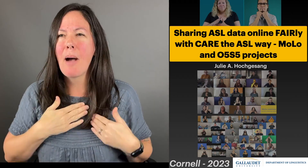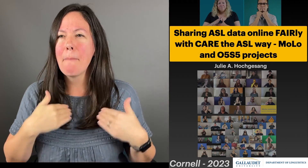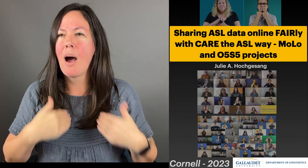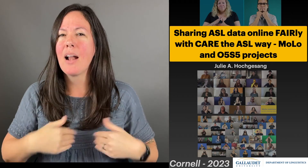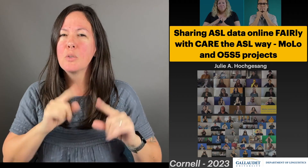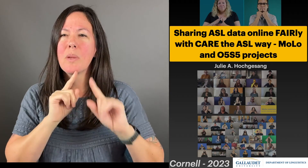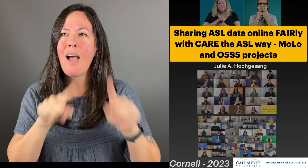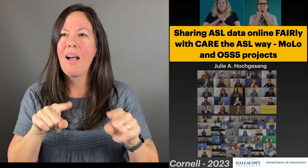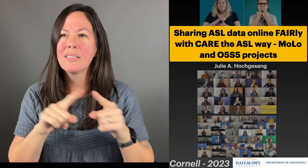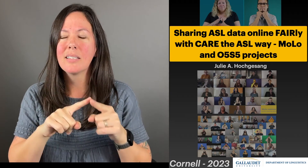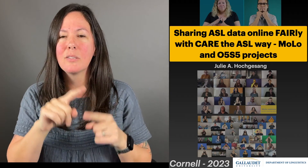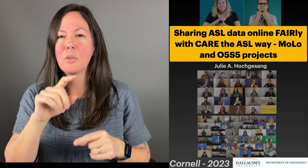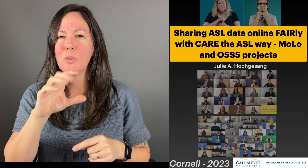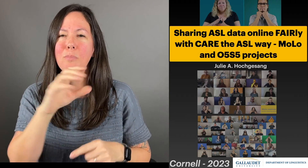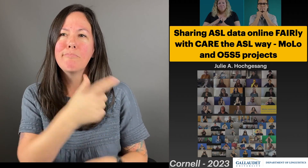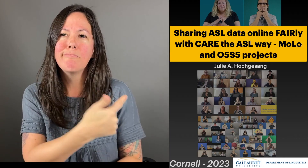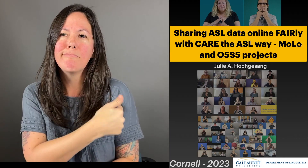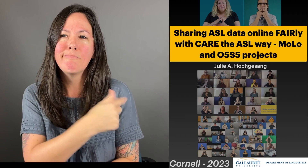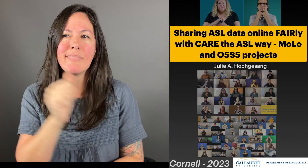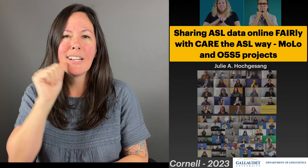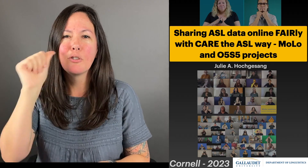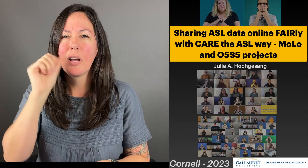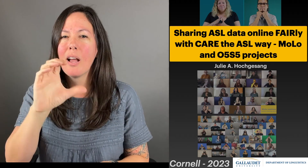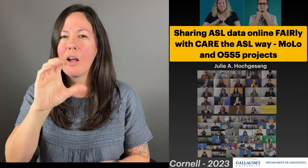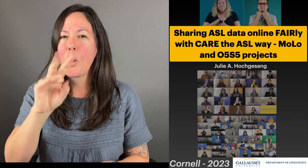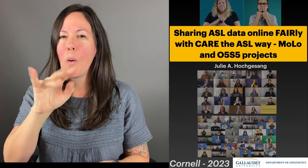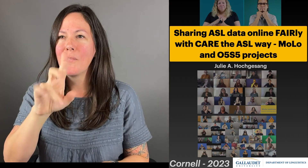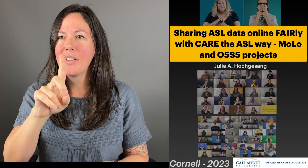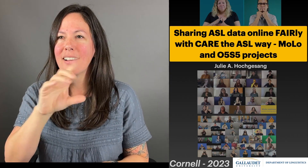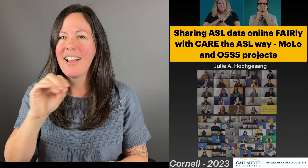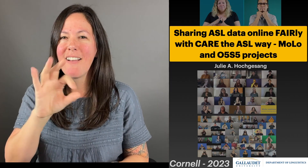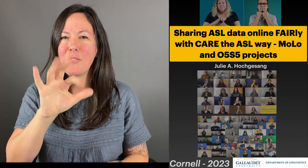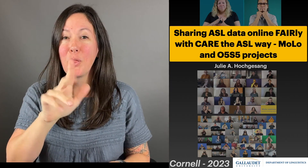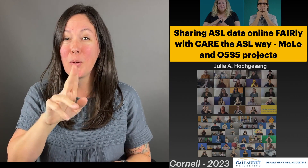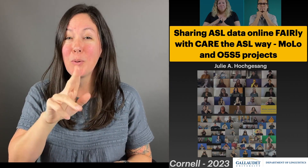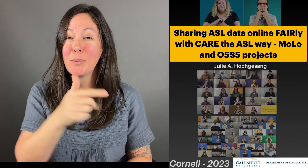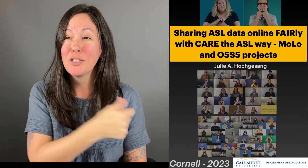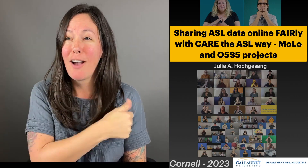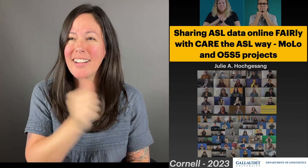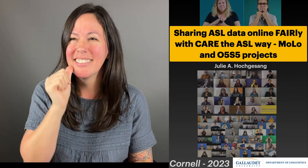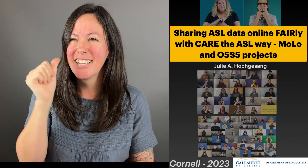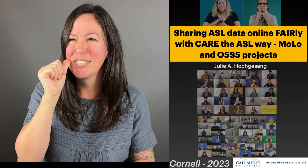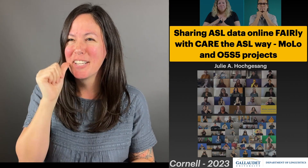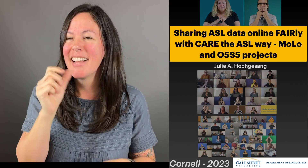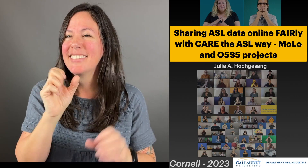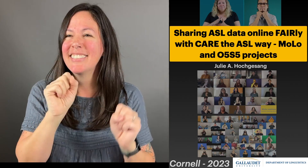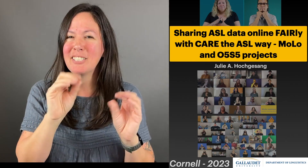my tendency. I think I'm having a reaction. I took the covid and flu shots yesterday.